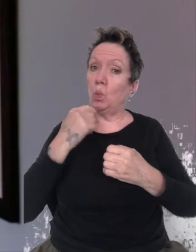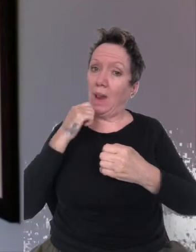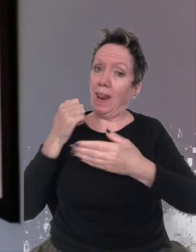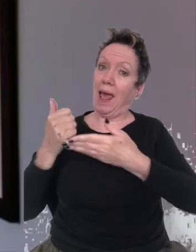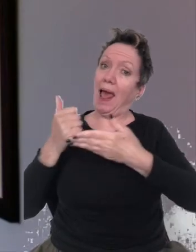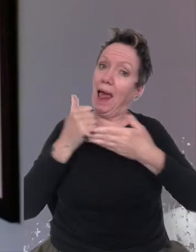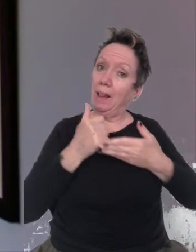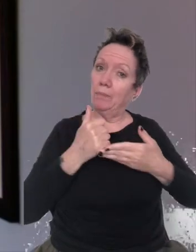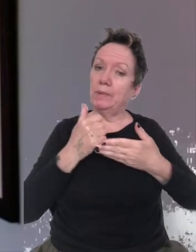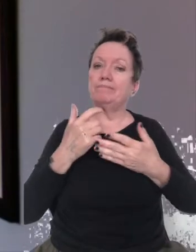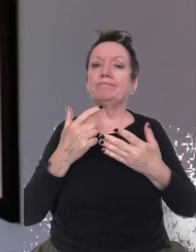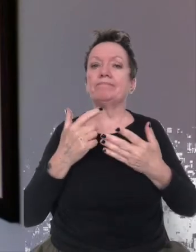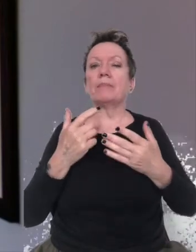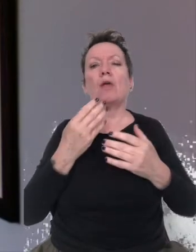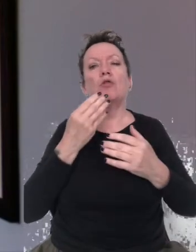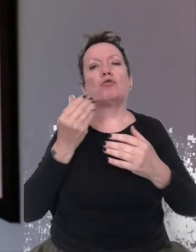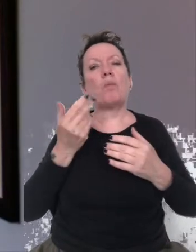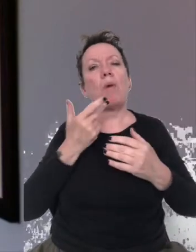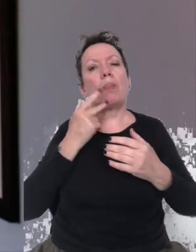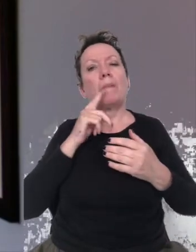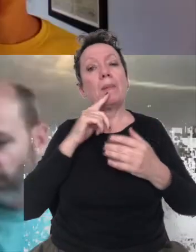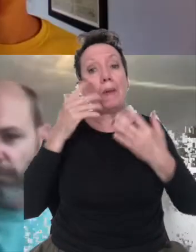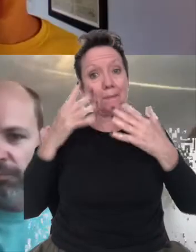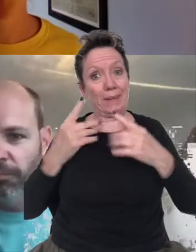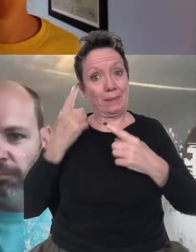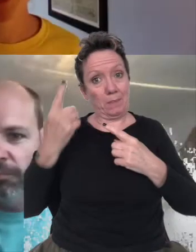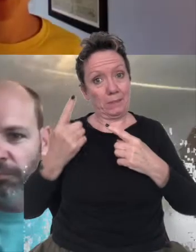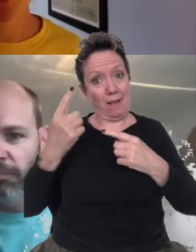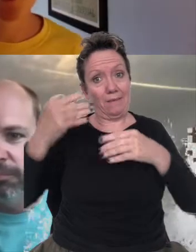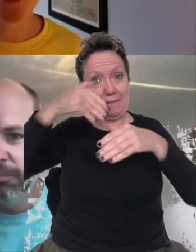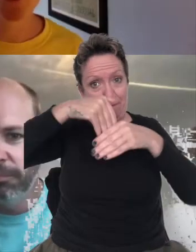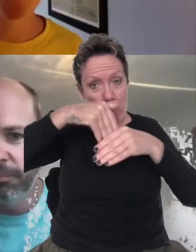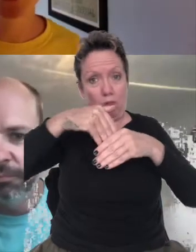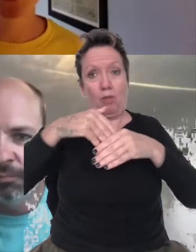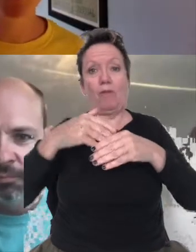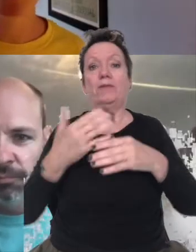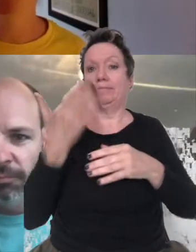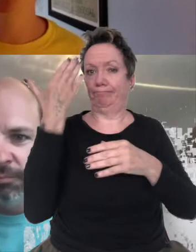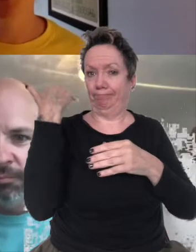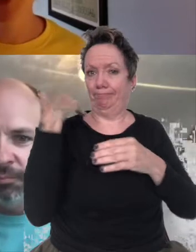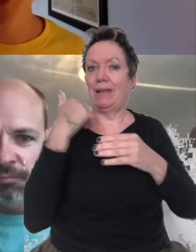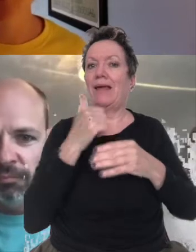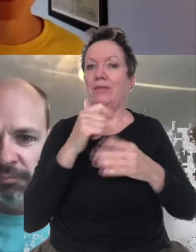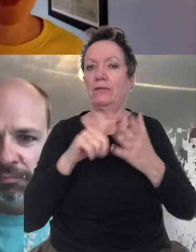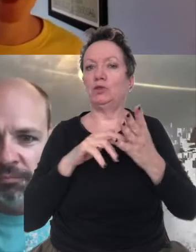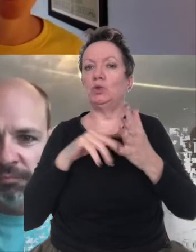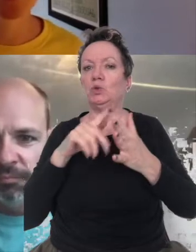who helped organize the event. And so they are now gonna introduce themselves.